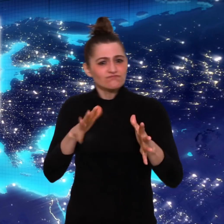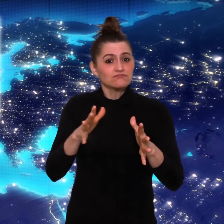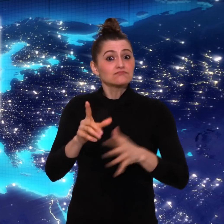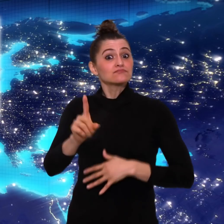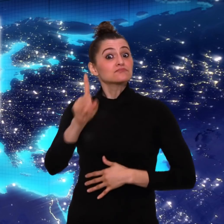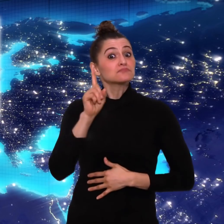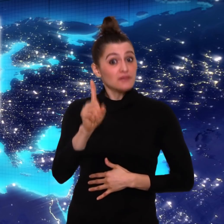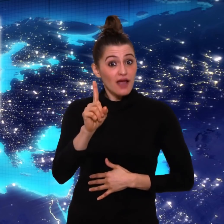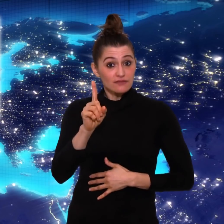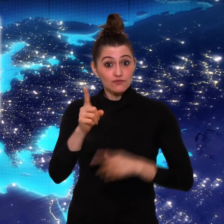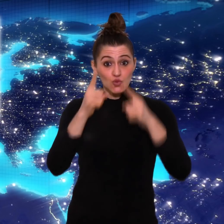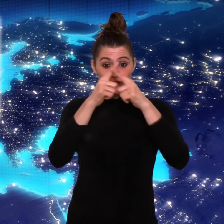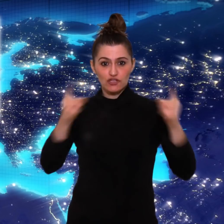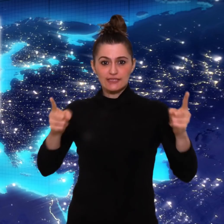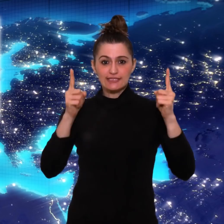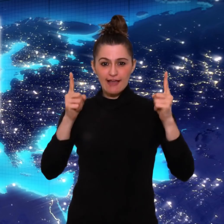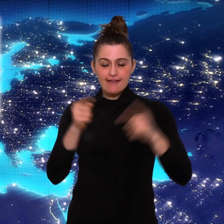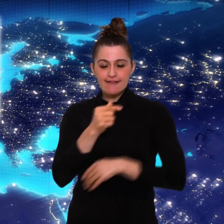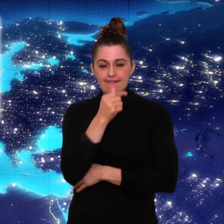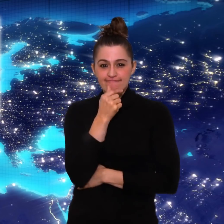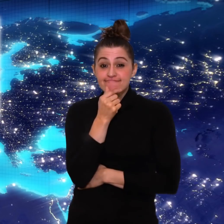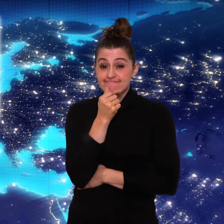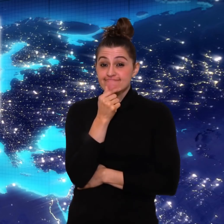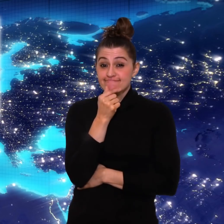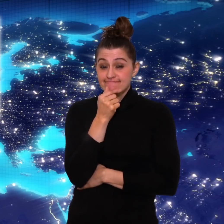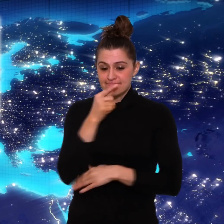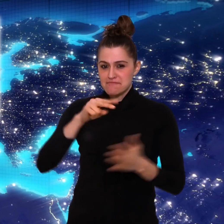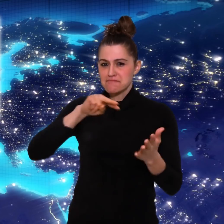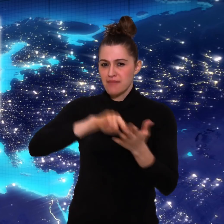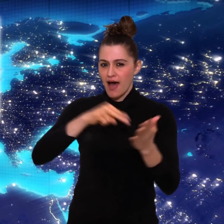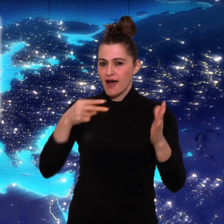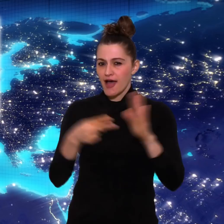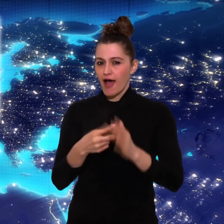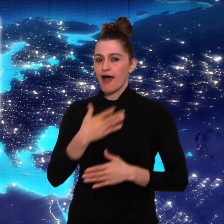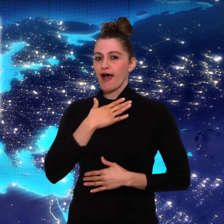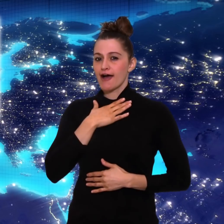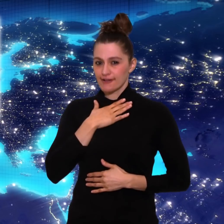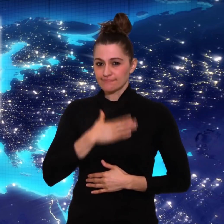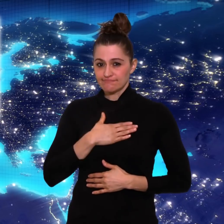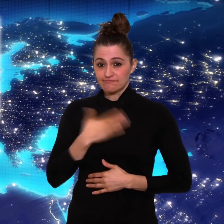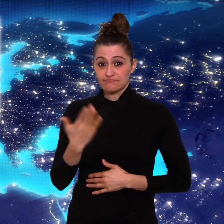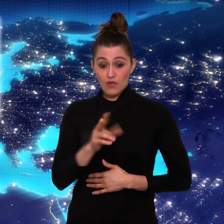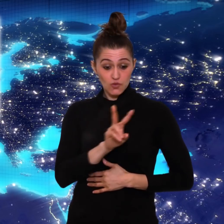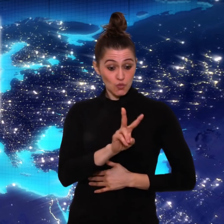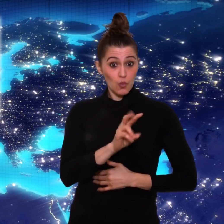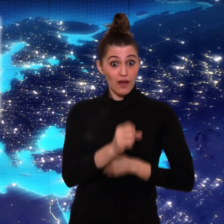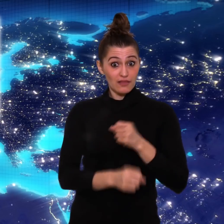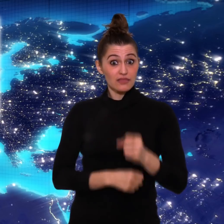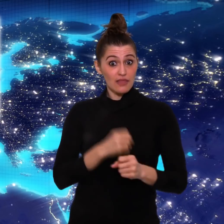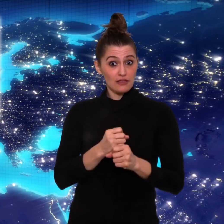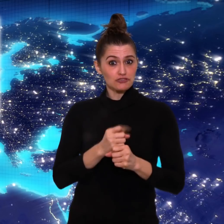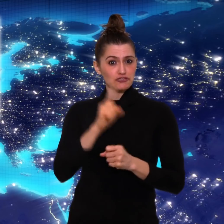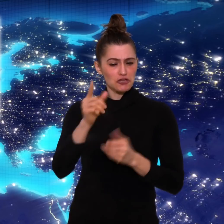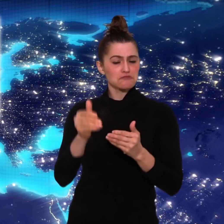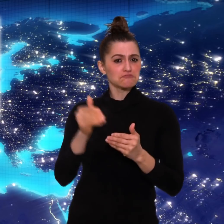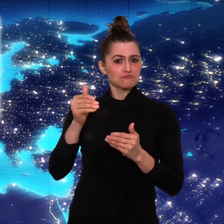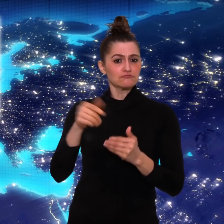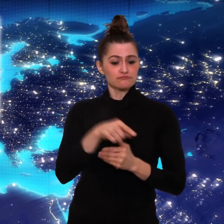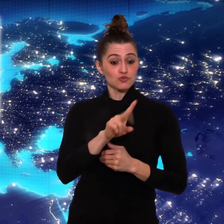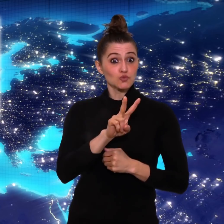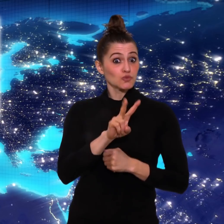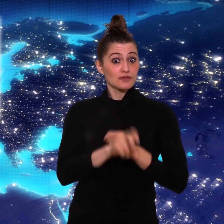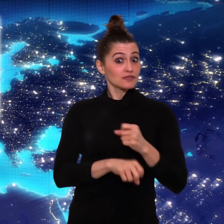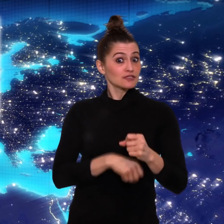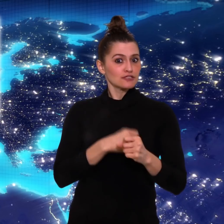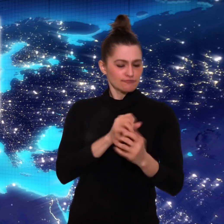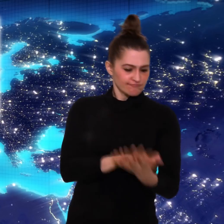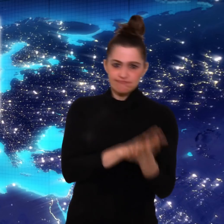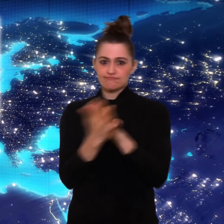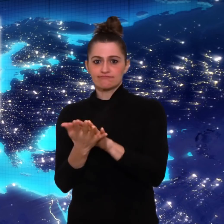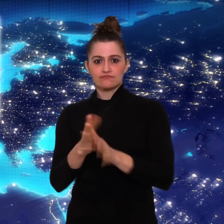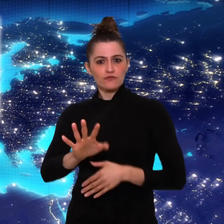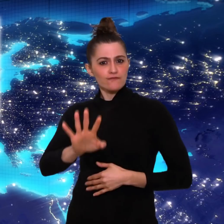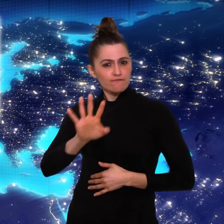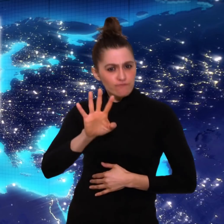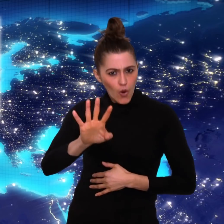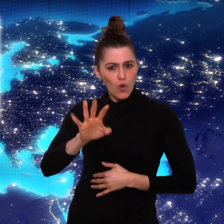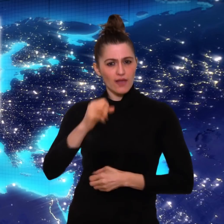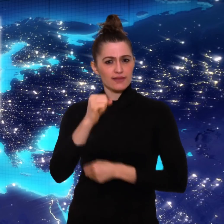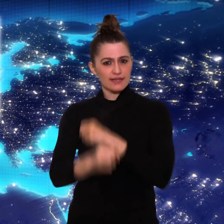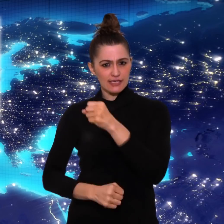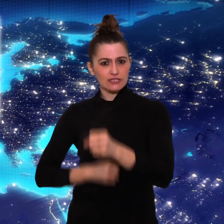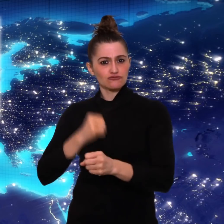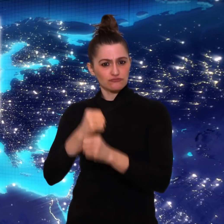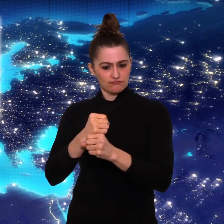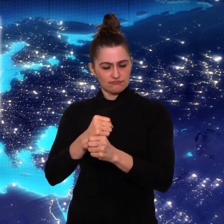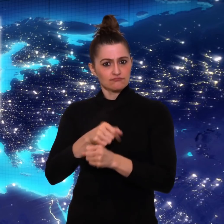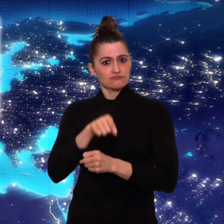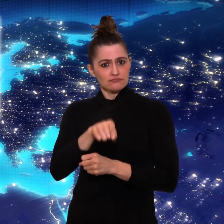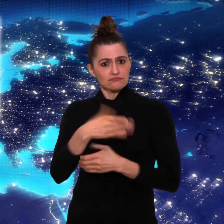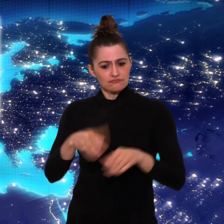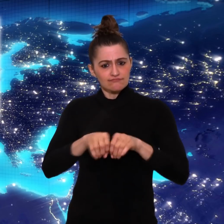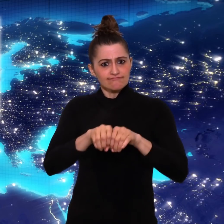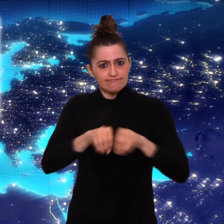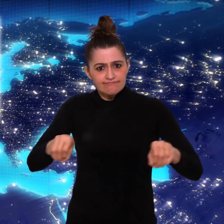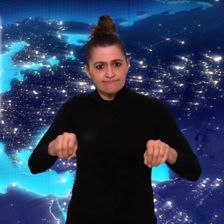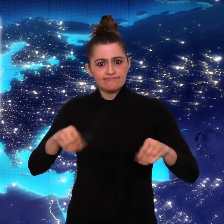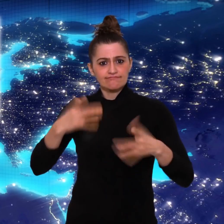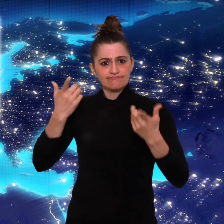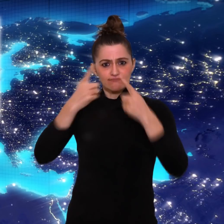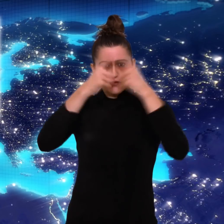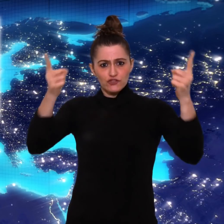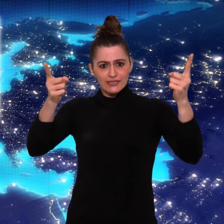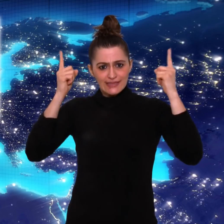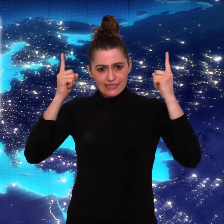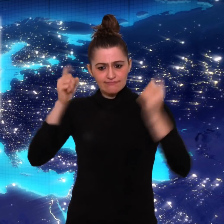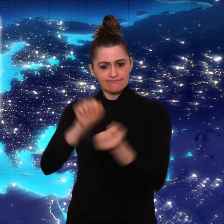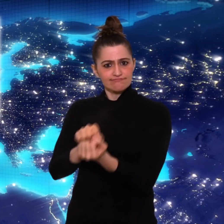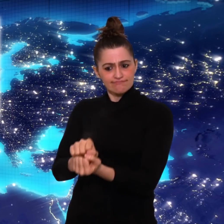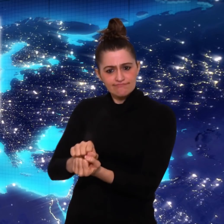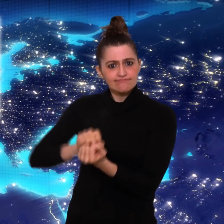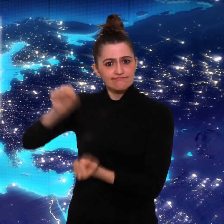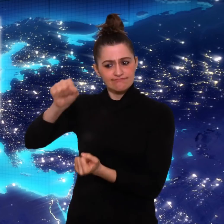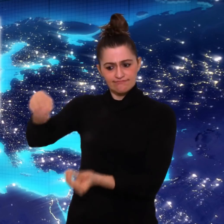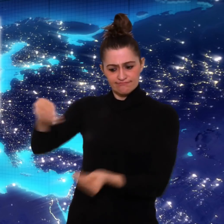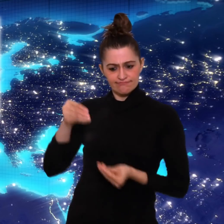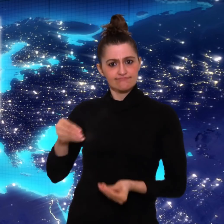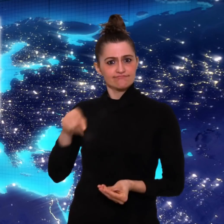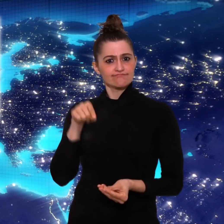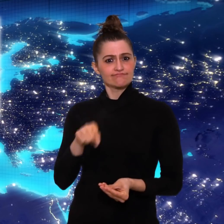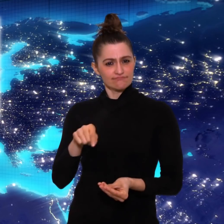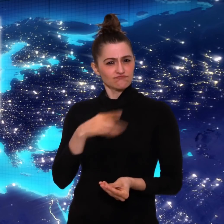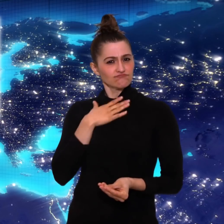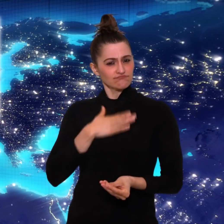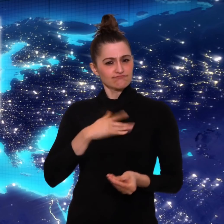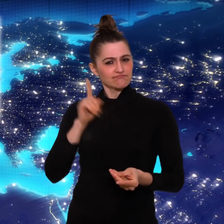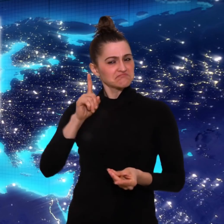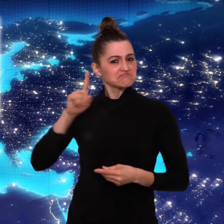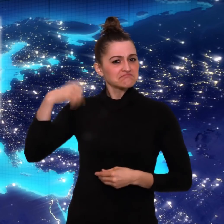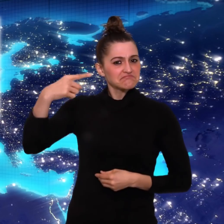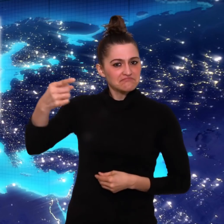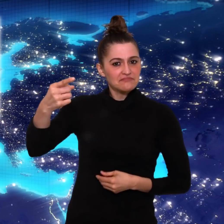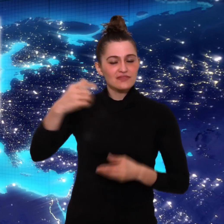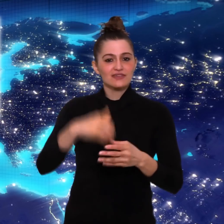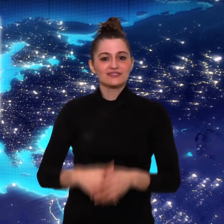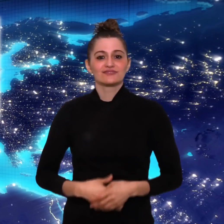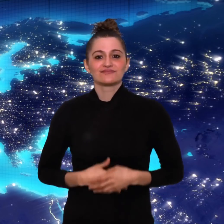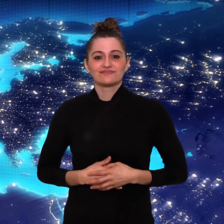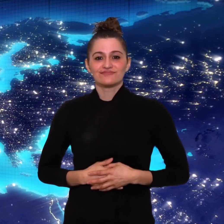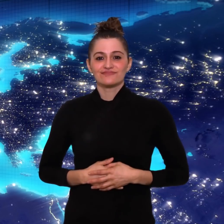plans to expand into a four-year degree course.